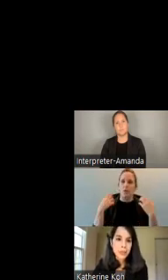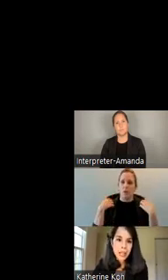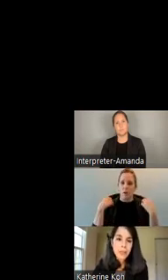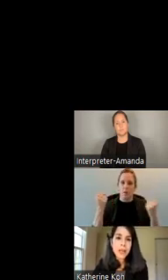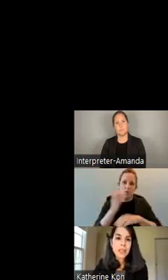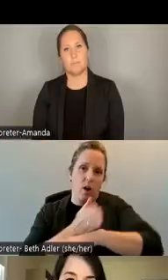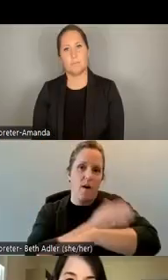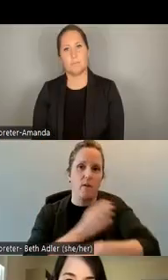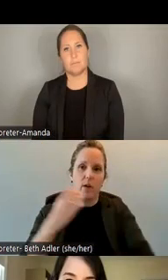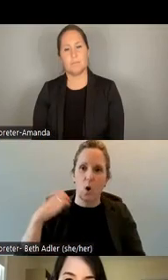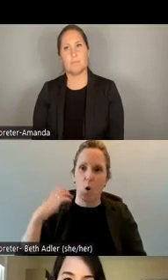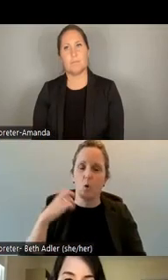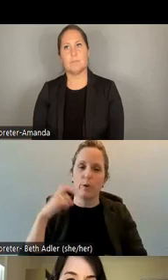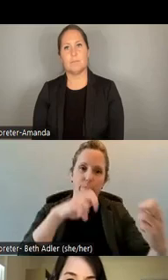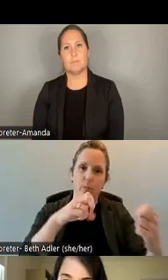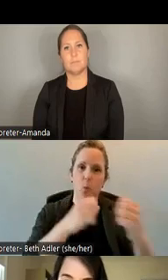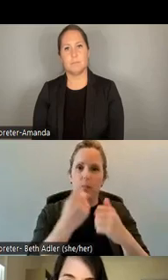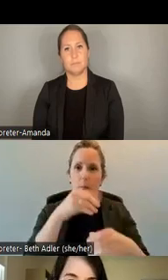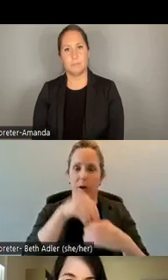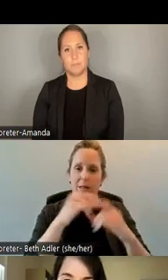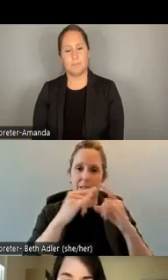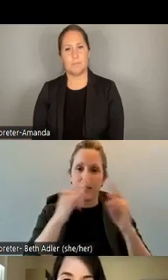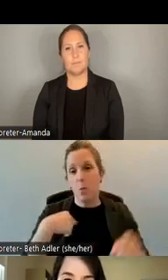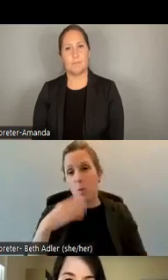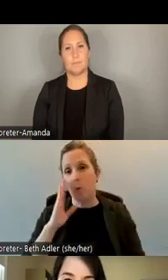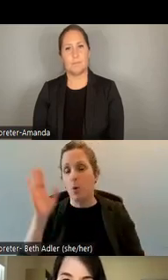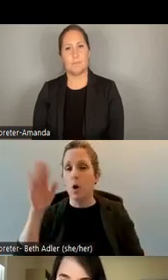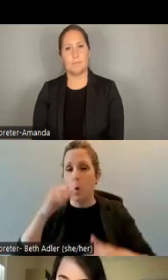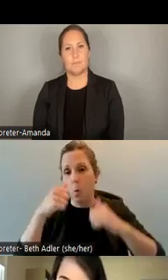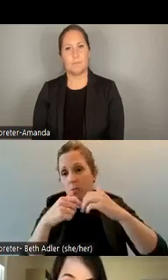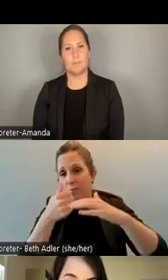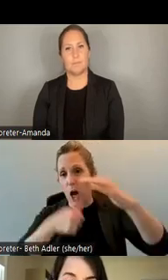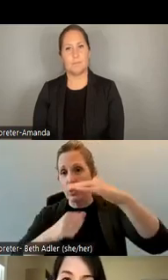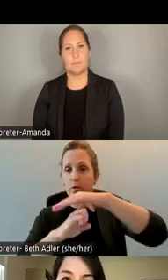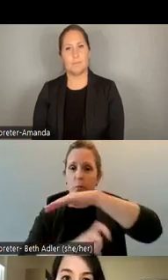go to encampments under bridges sidewalks and we really try and just meet people where they